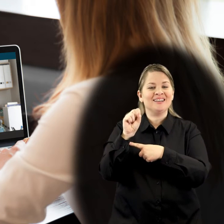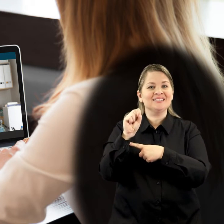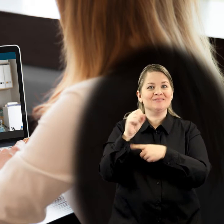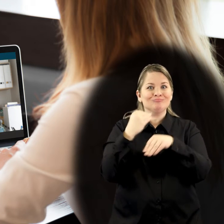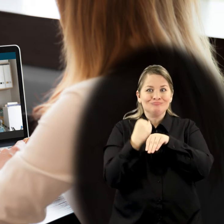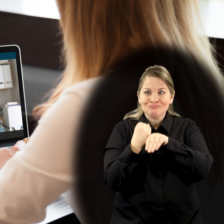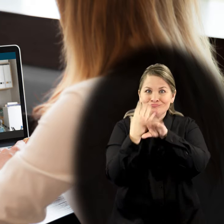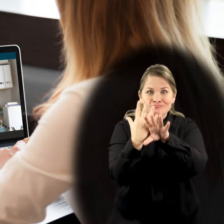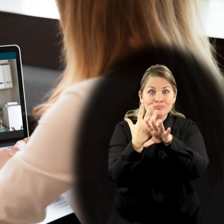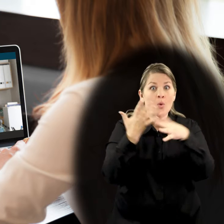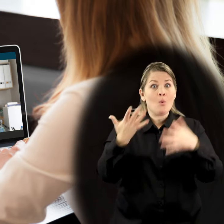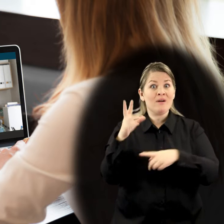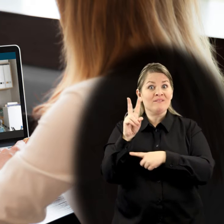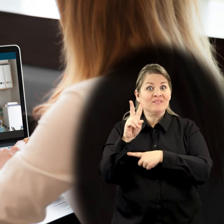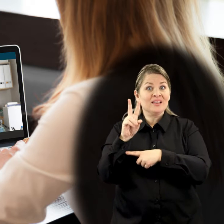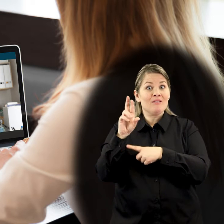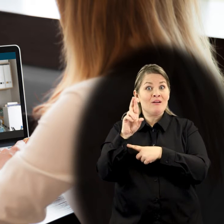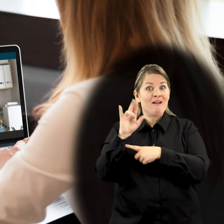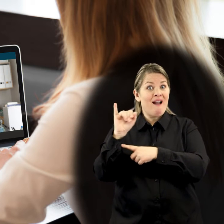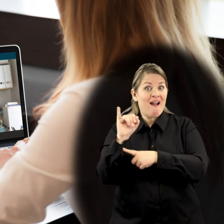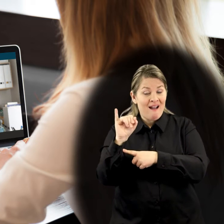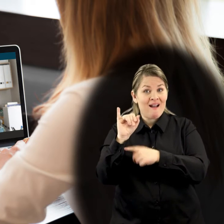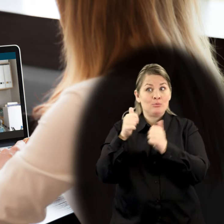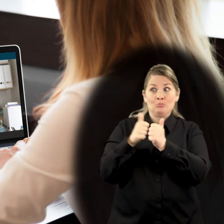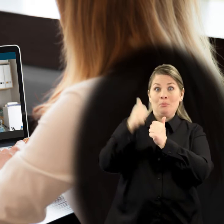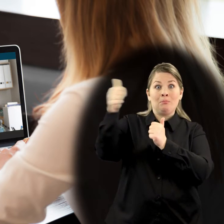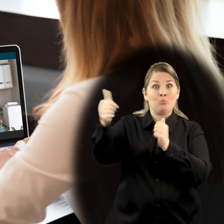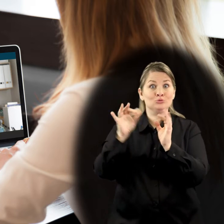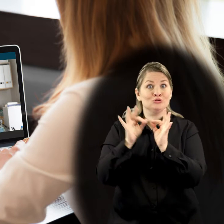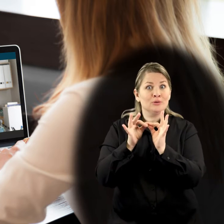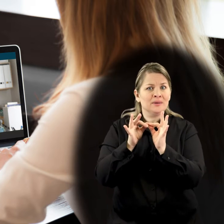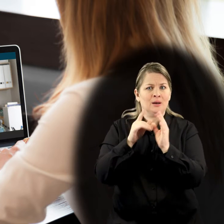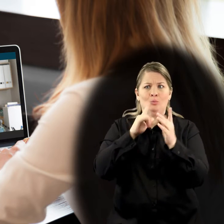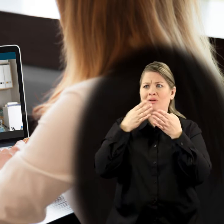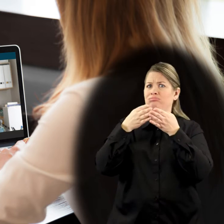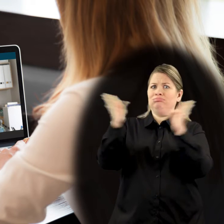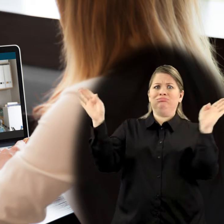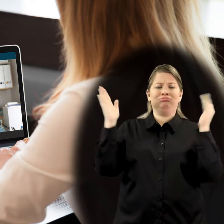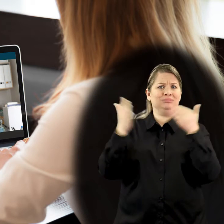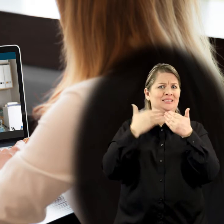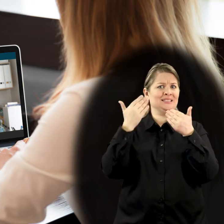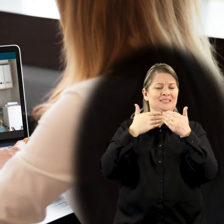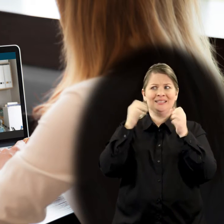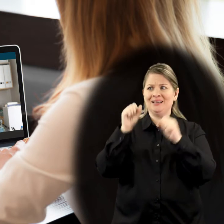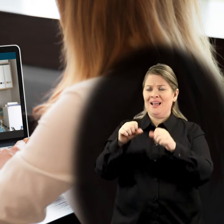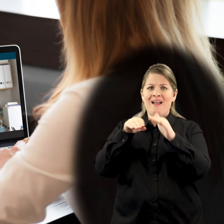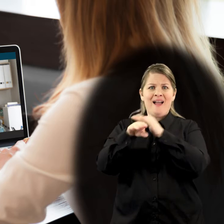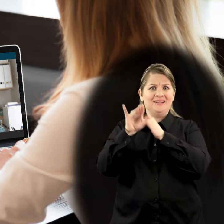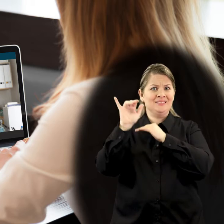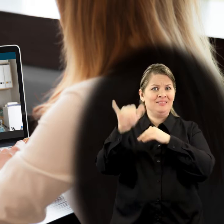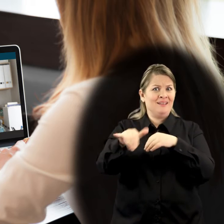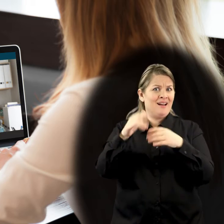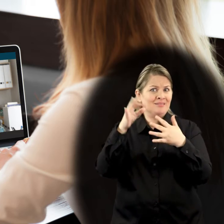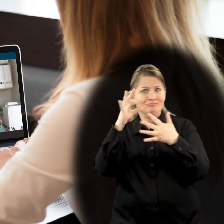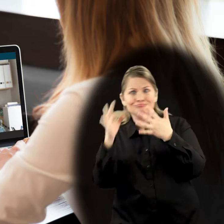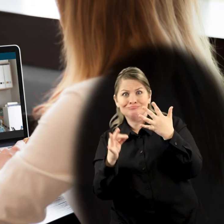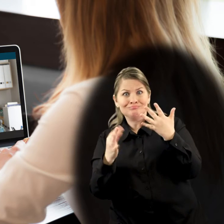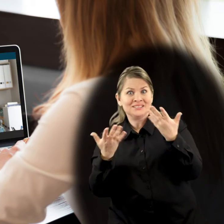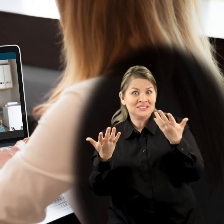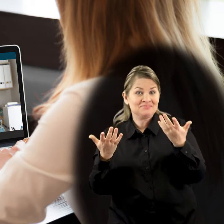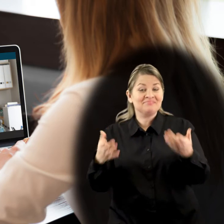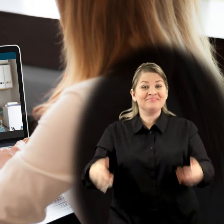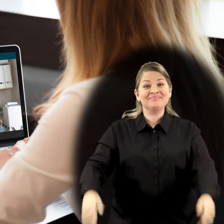Video Relay Services telephone services and Video Remote Interpreting are now widely available.